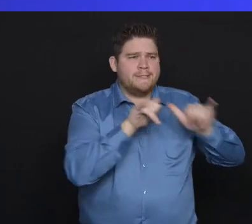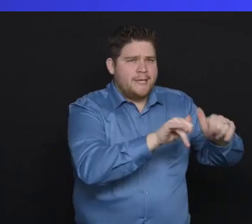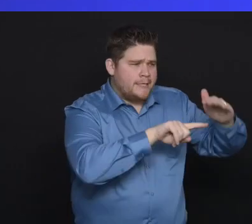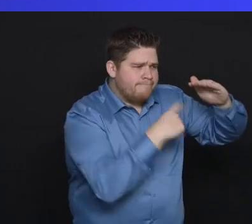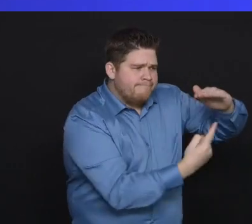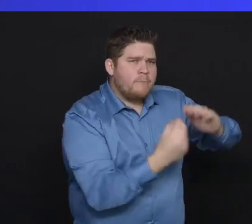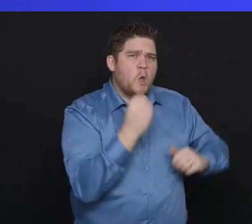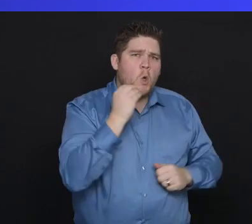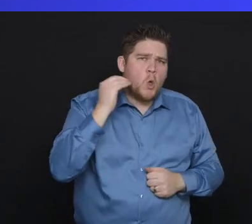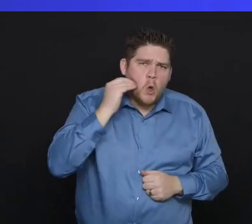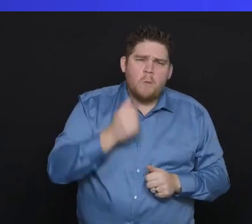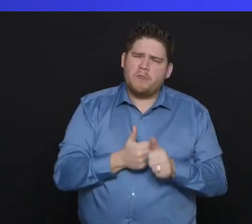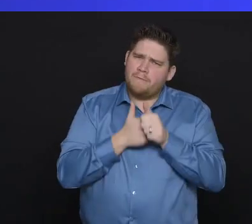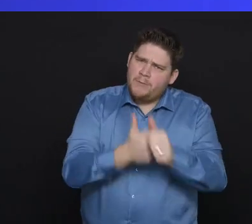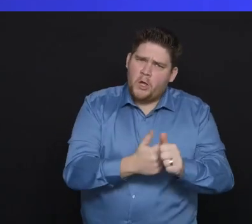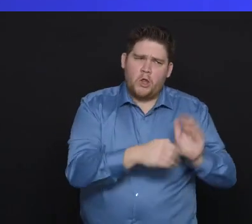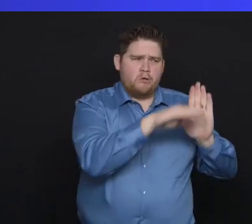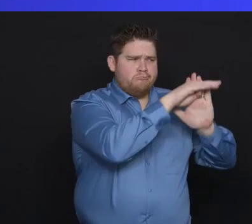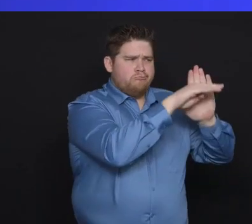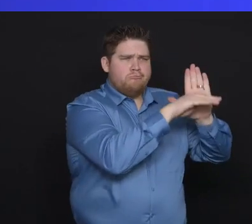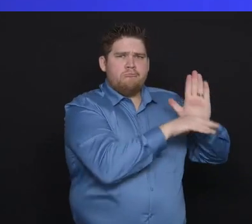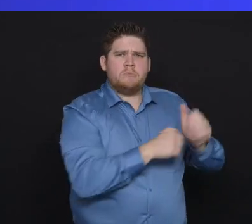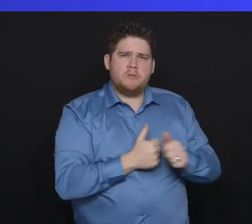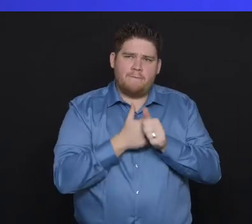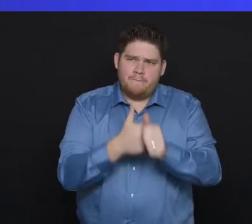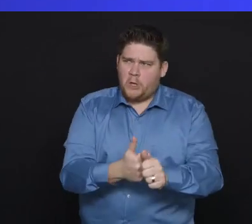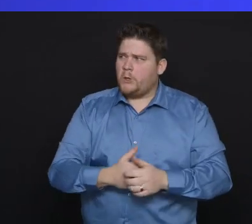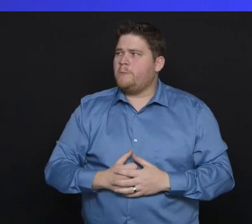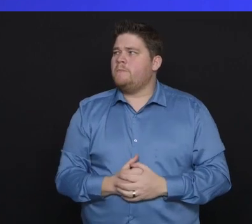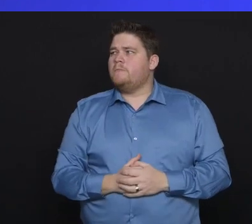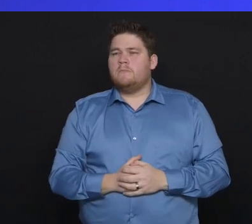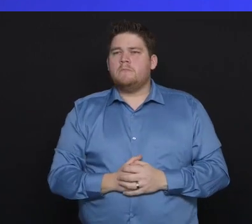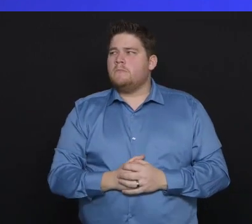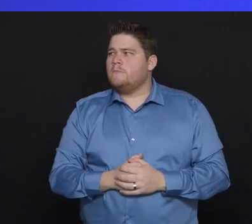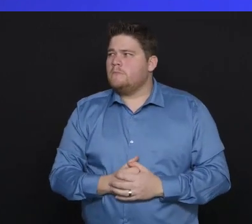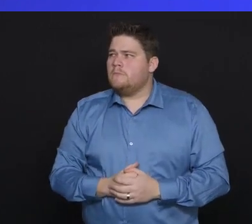continue to make a difference in the next coming weeks to months.